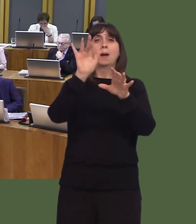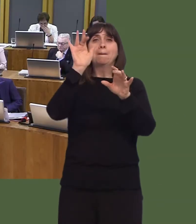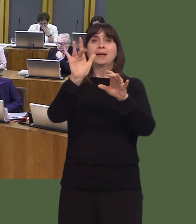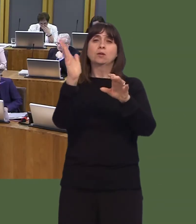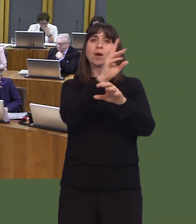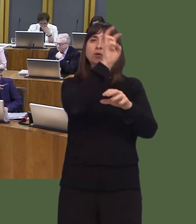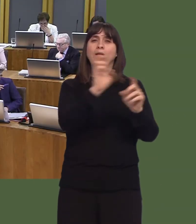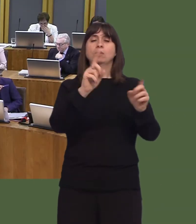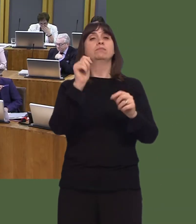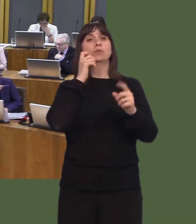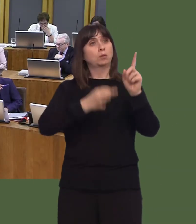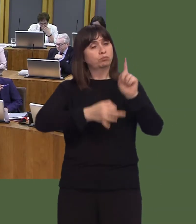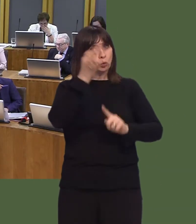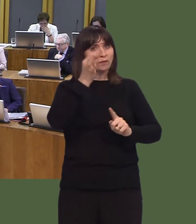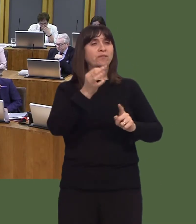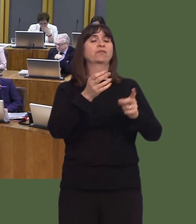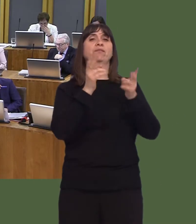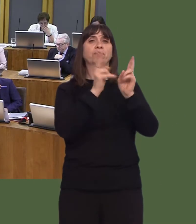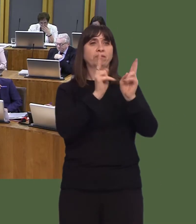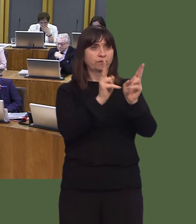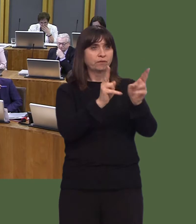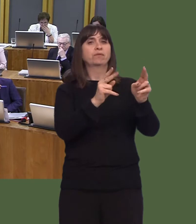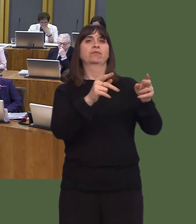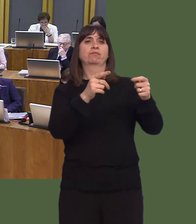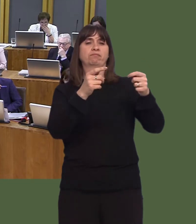in transport infrastructure in Mid and West Wales, as set out in the national transport finance plan.